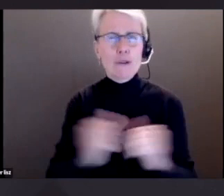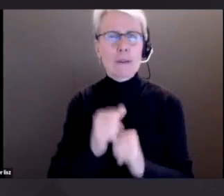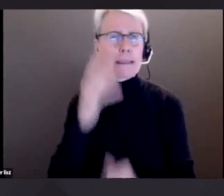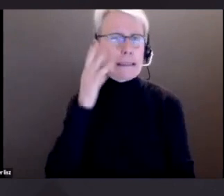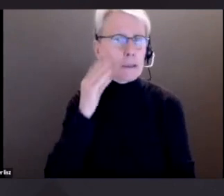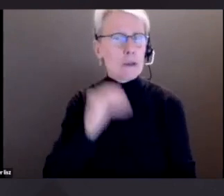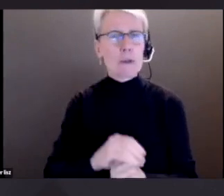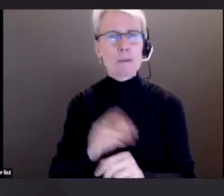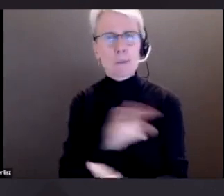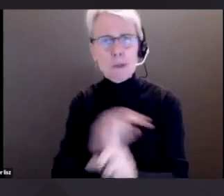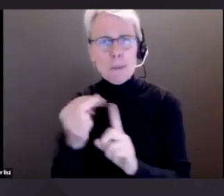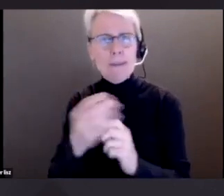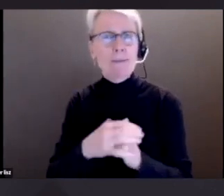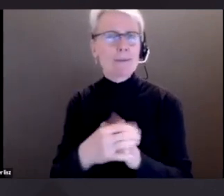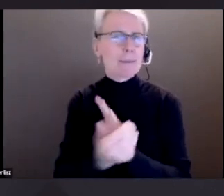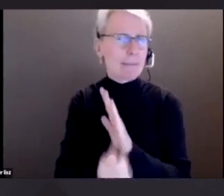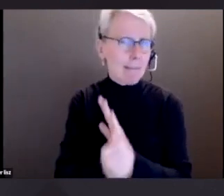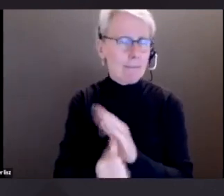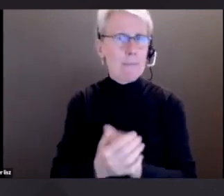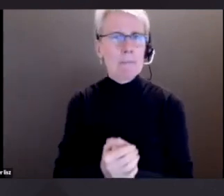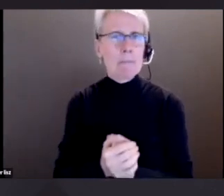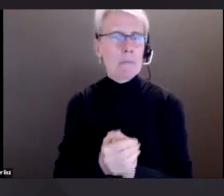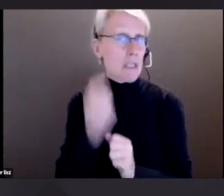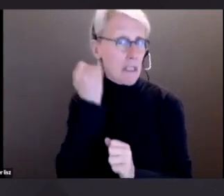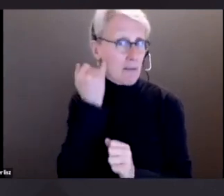or support at any stage of our hiring process."